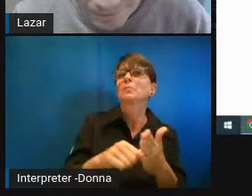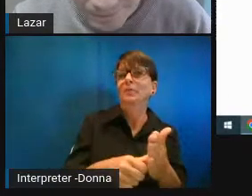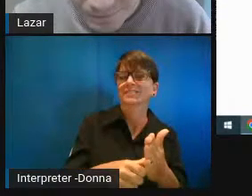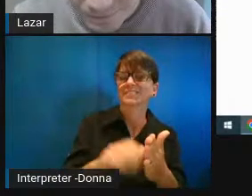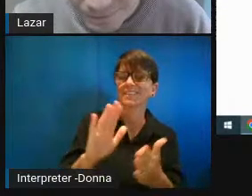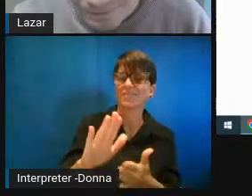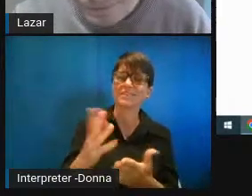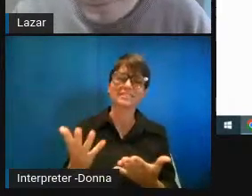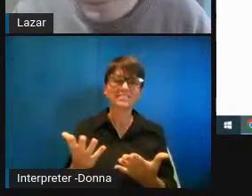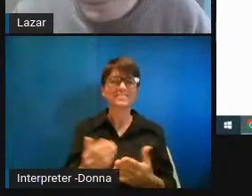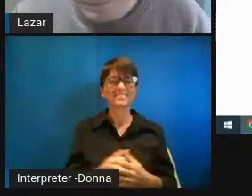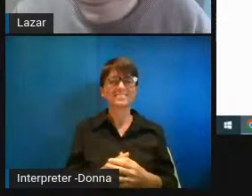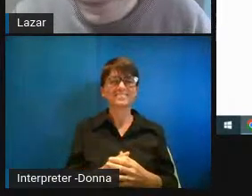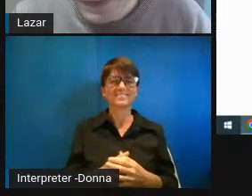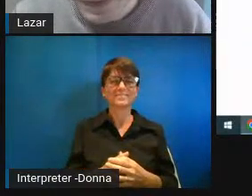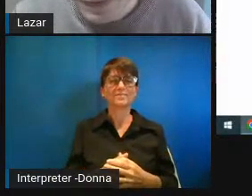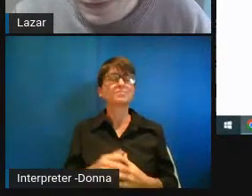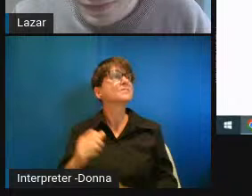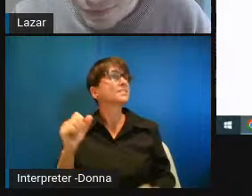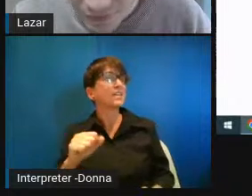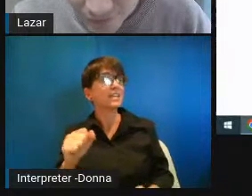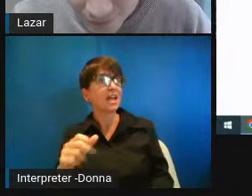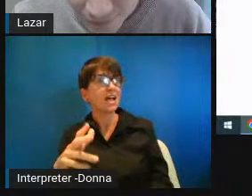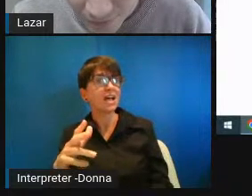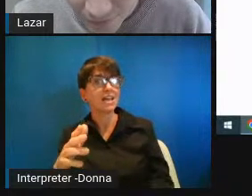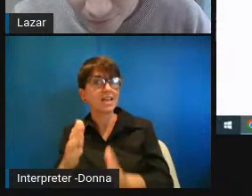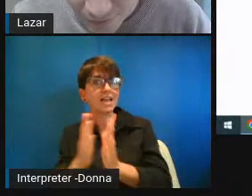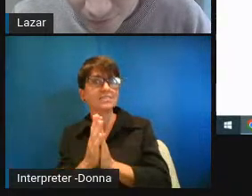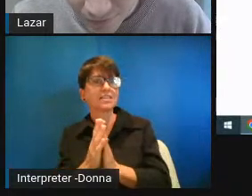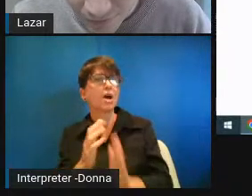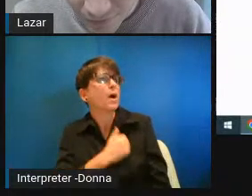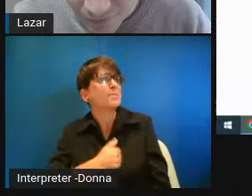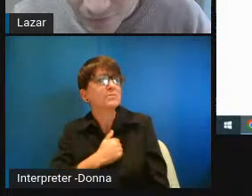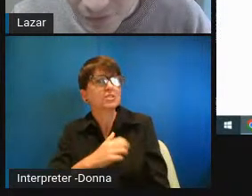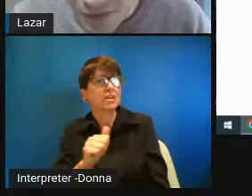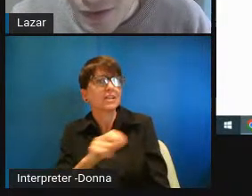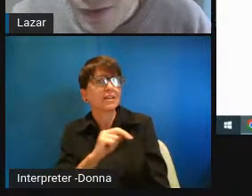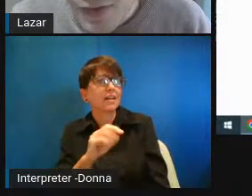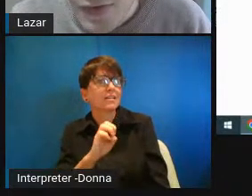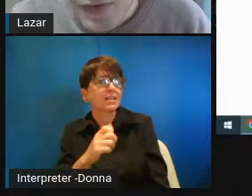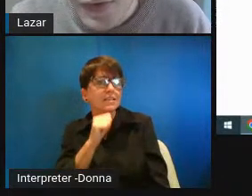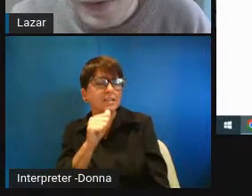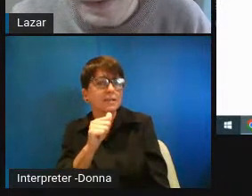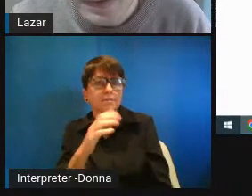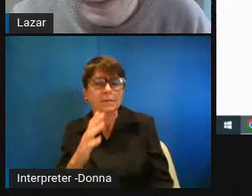So maybe that can improve the impression so that you can see what it is like